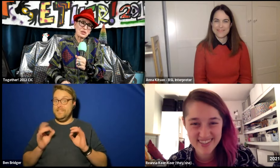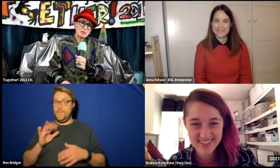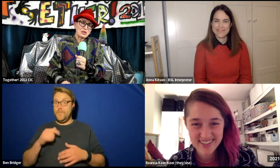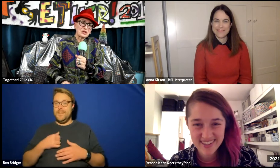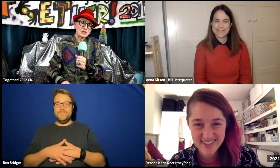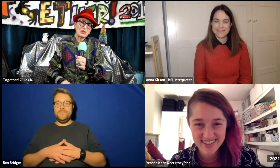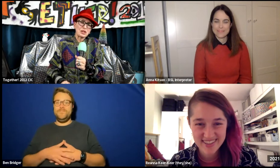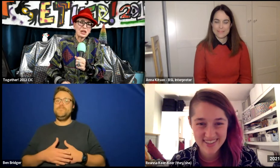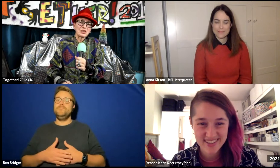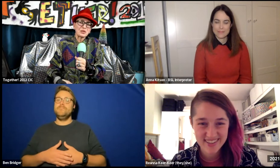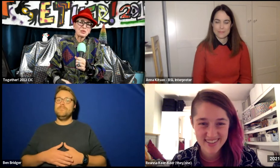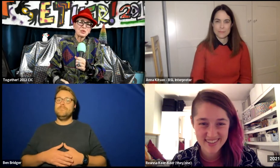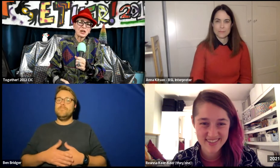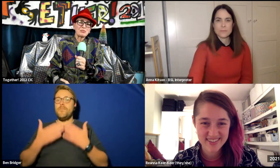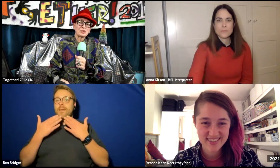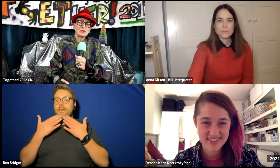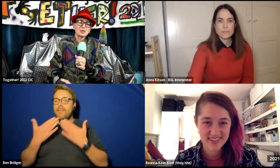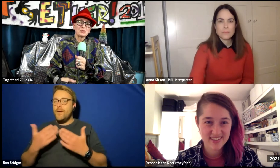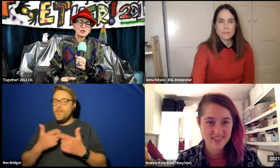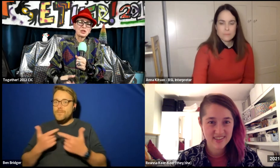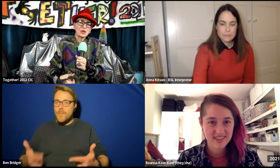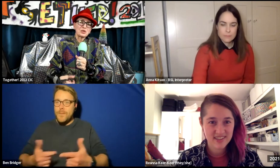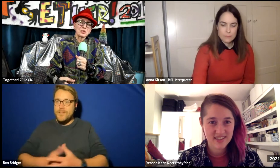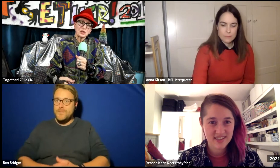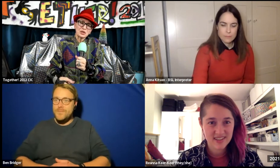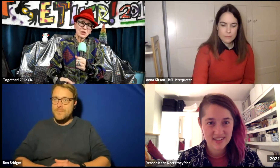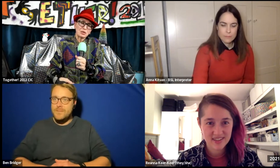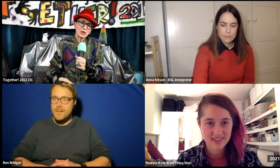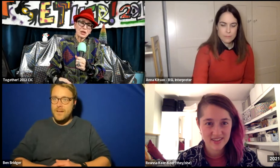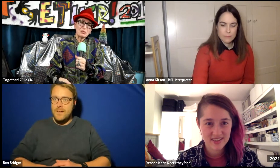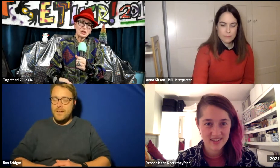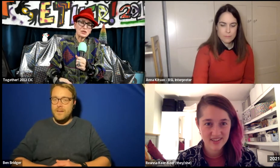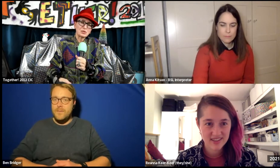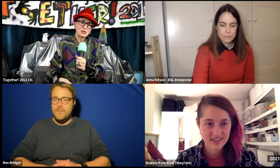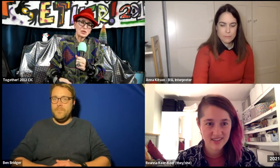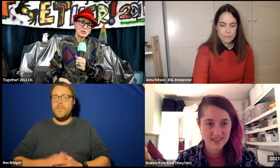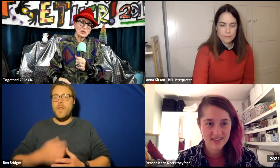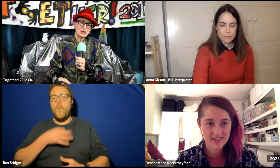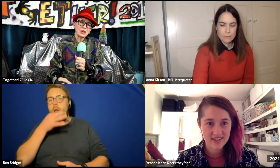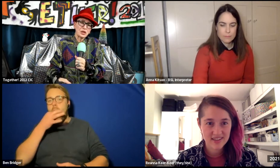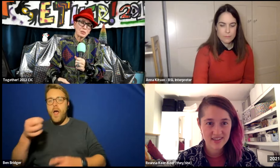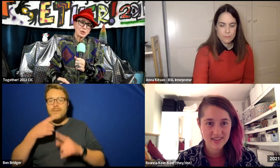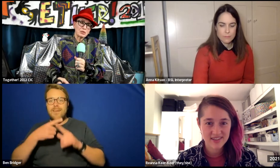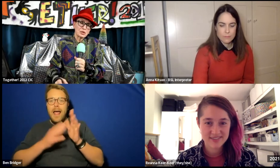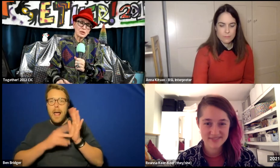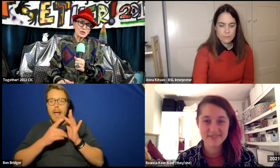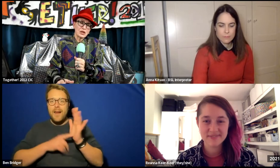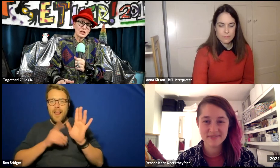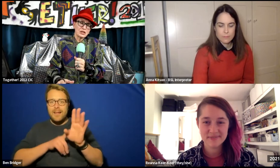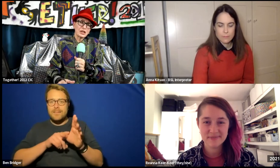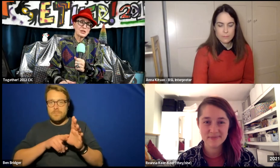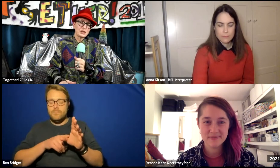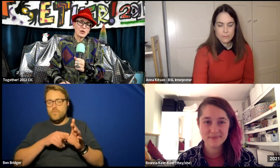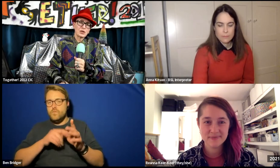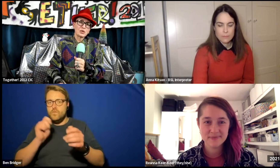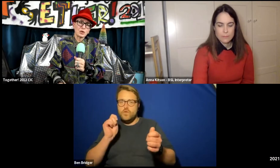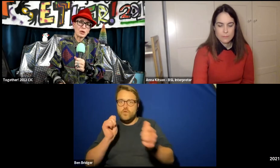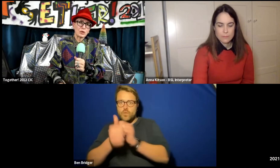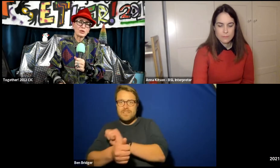much Reanna, because of switching over in time I'll get Emily to switch you off. I was going to say yes, I've got a